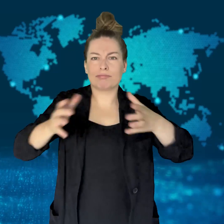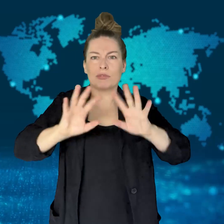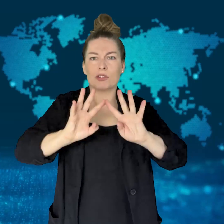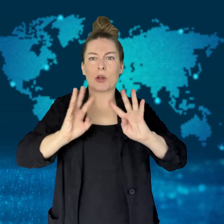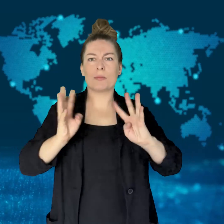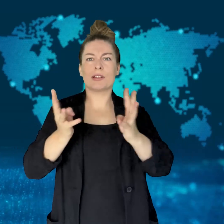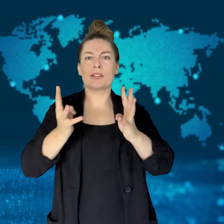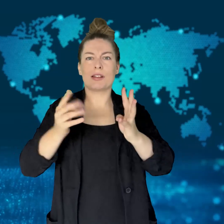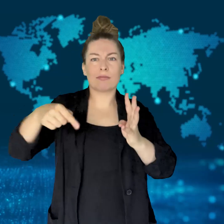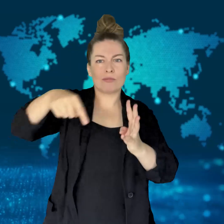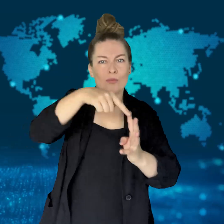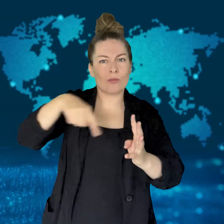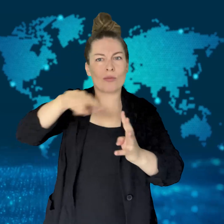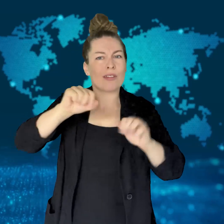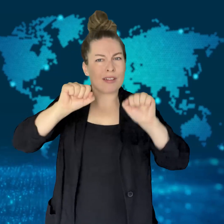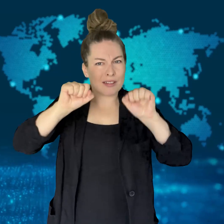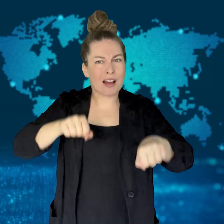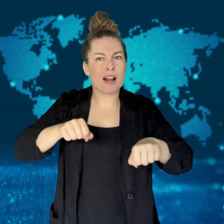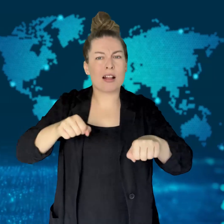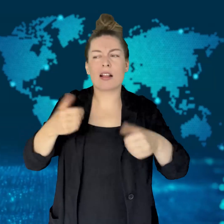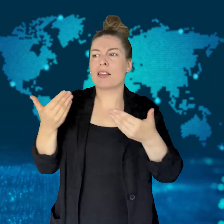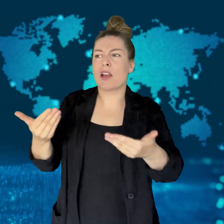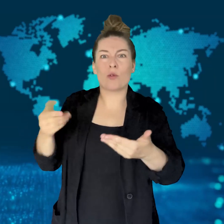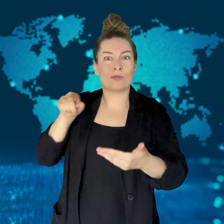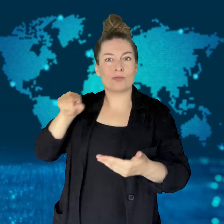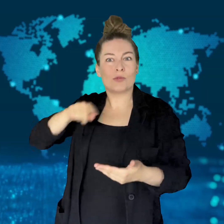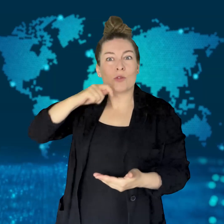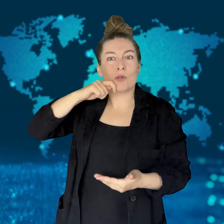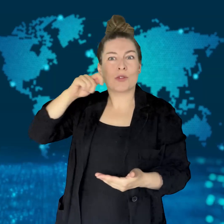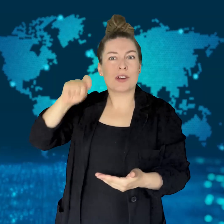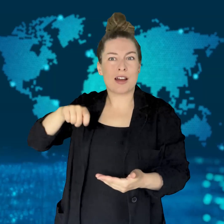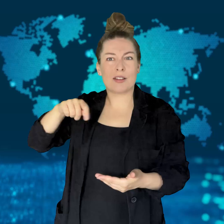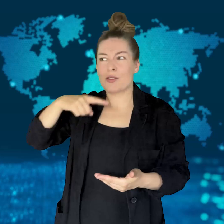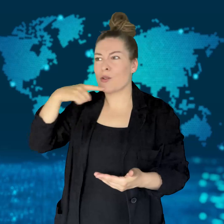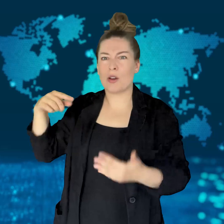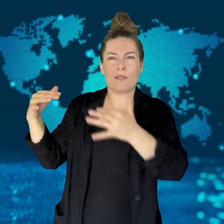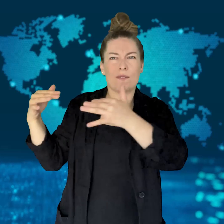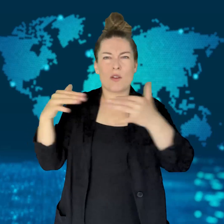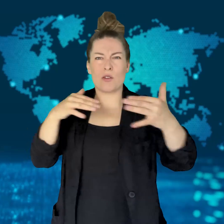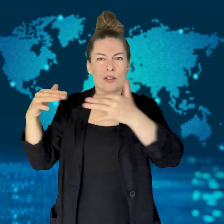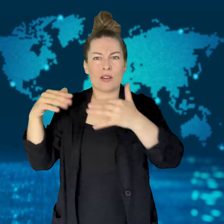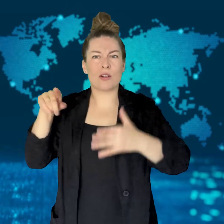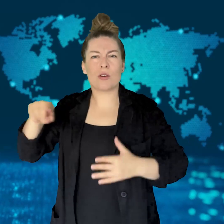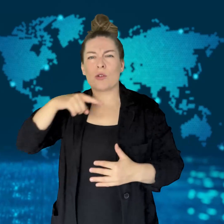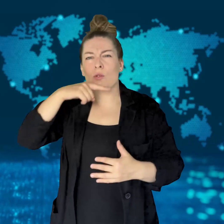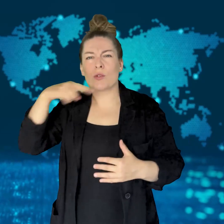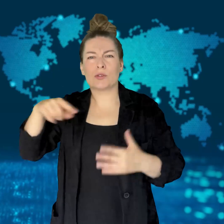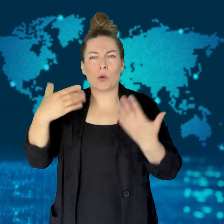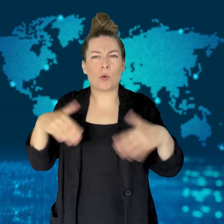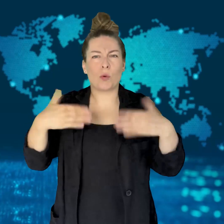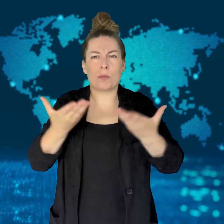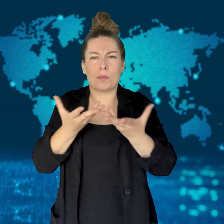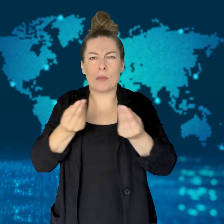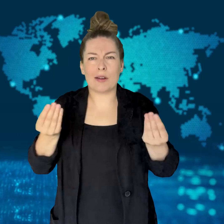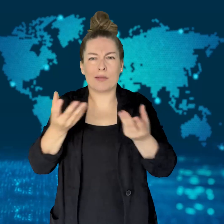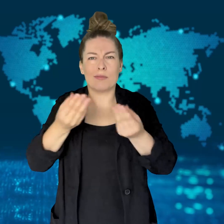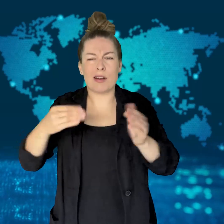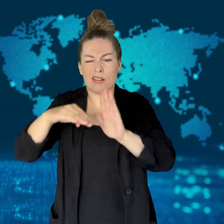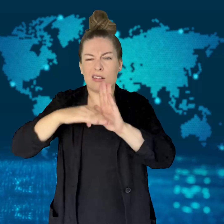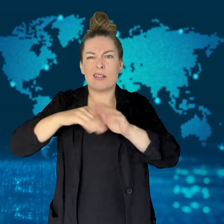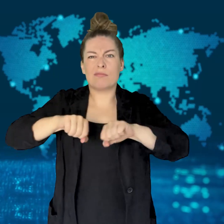a special tribunal to be formed that would prosecute Russia's war crimes.